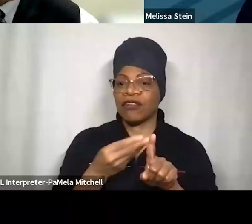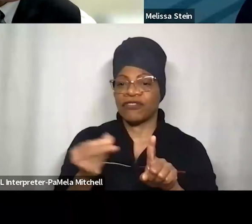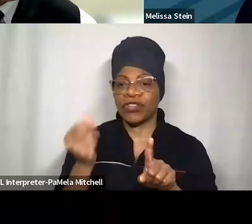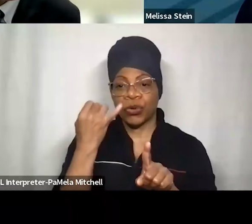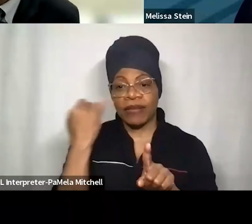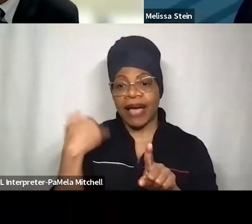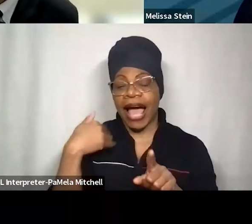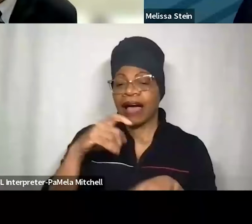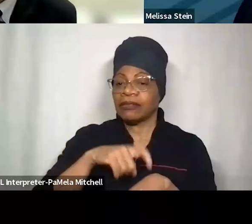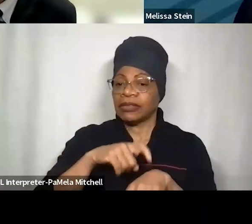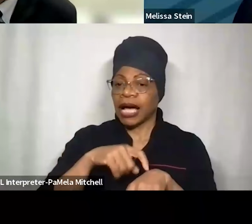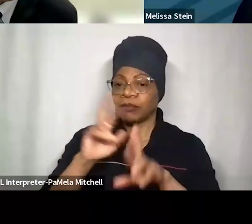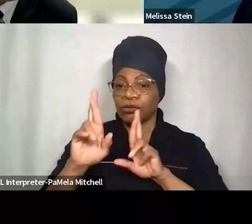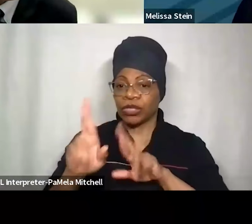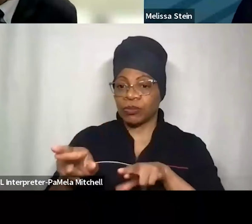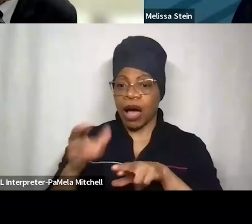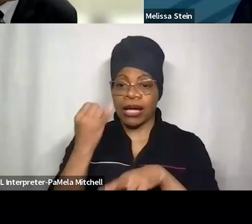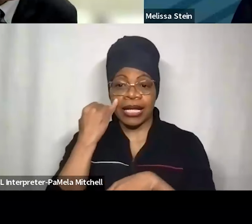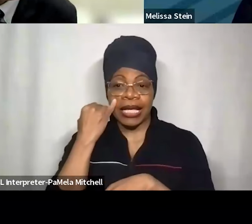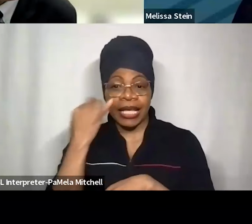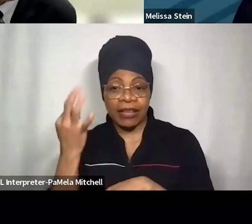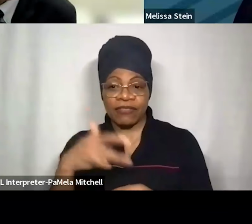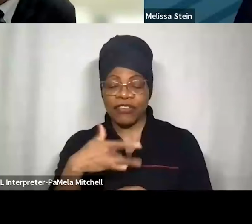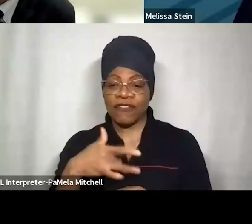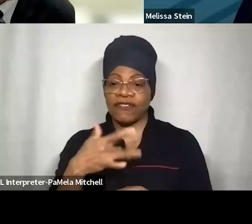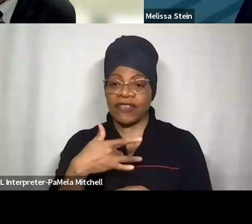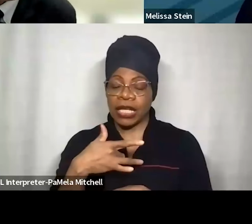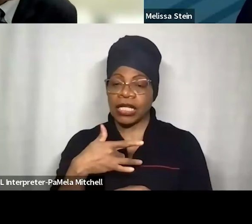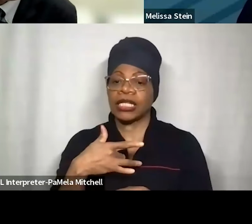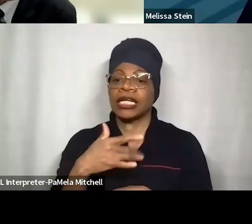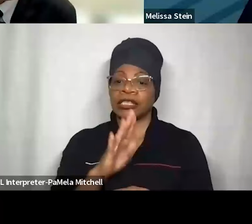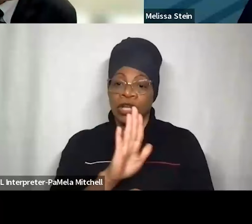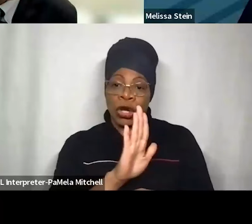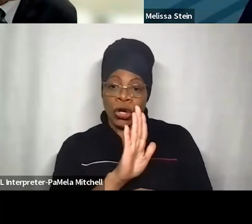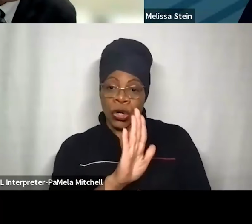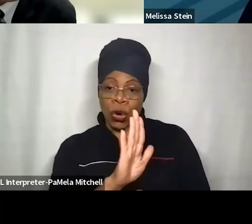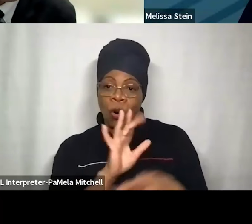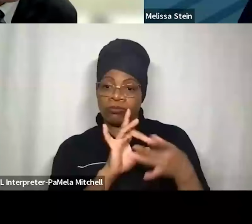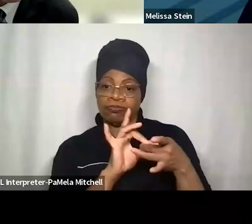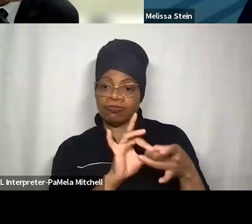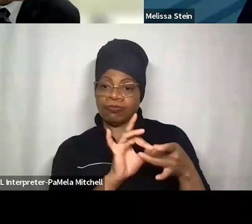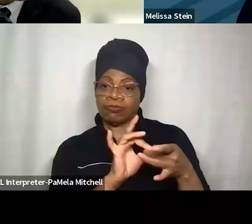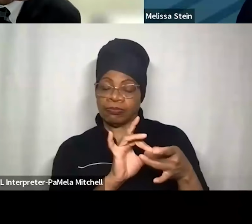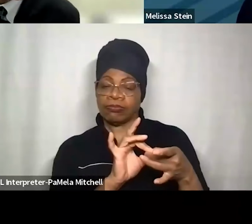And if you feel that it's outside the scope of your expertise, that's fine, we can revisit them later.